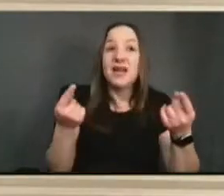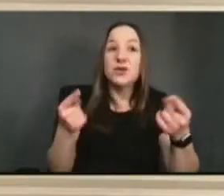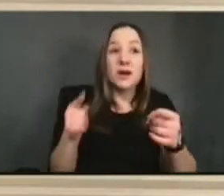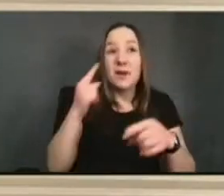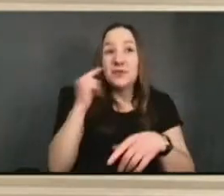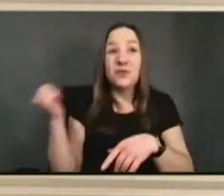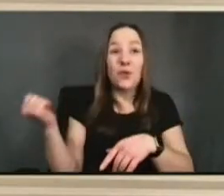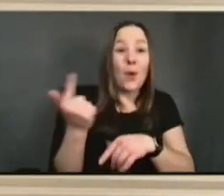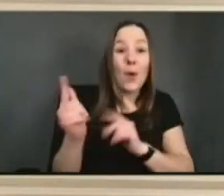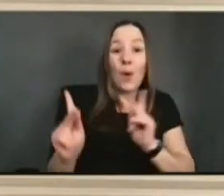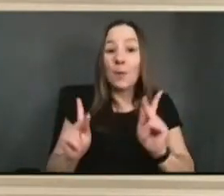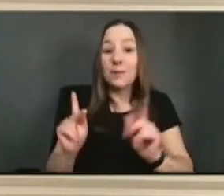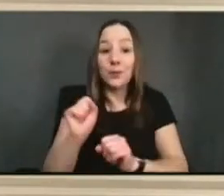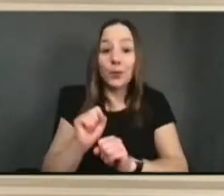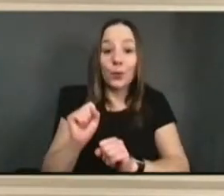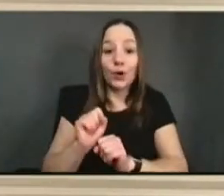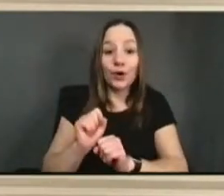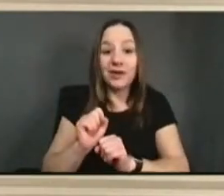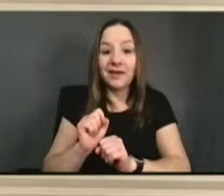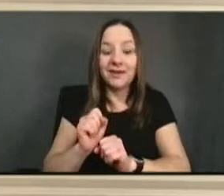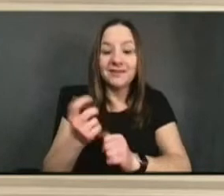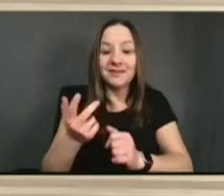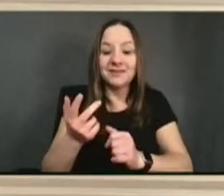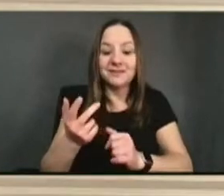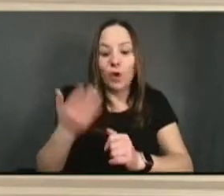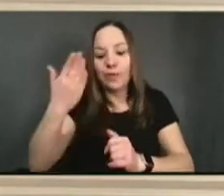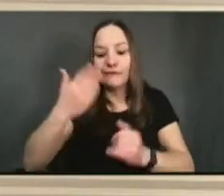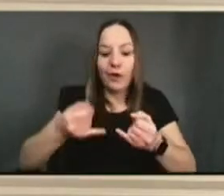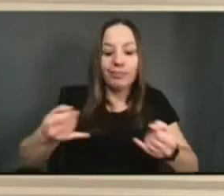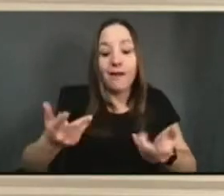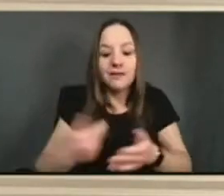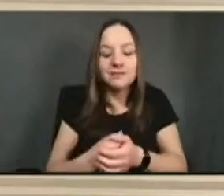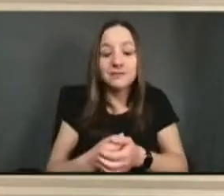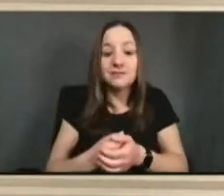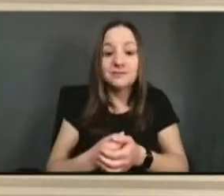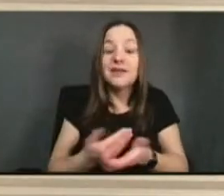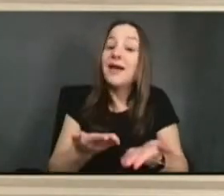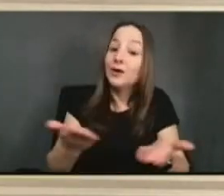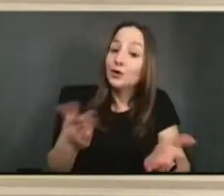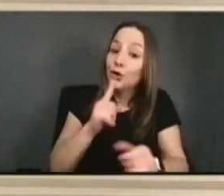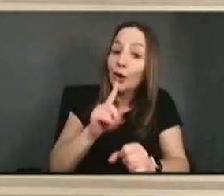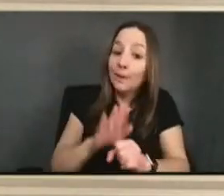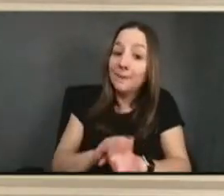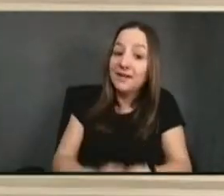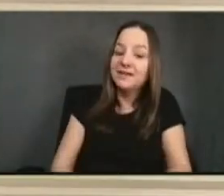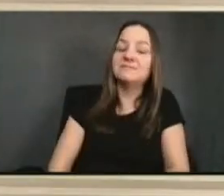what happens for everybody who goes to work and works on the front lines. And each and every